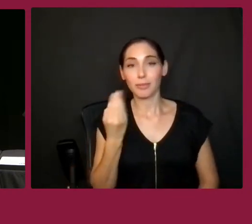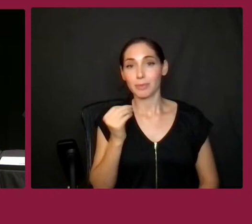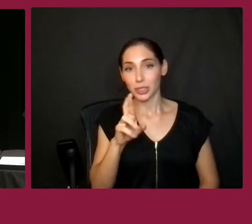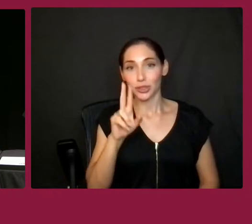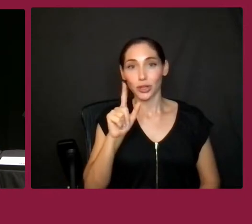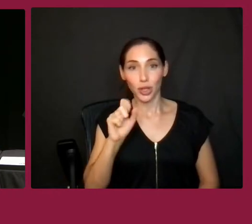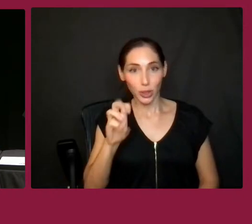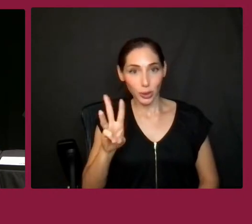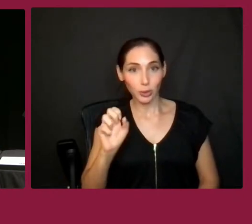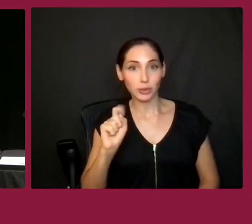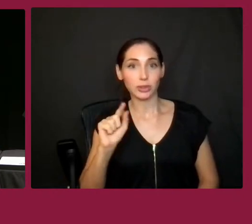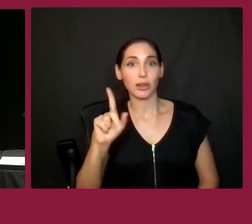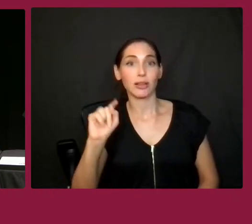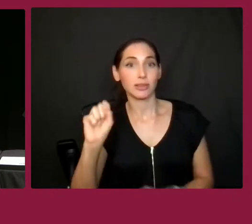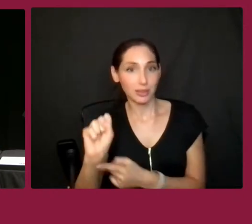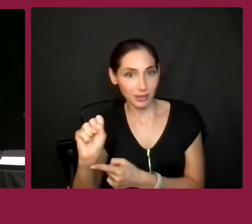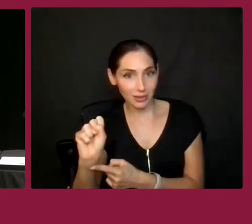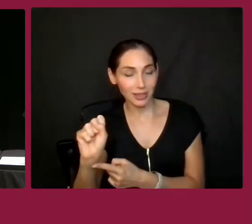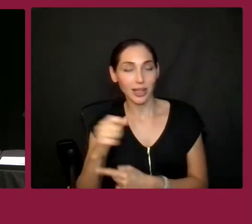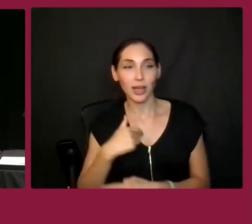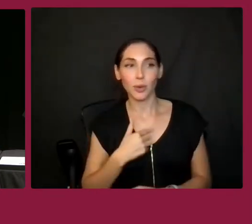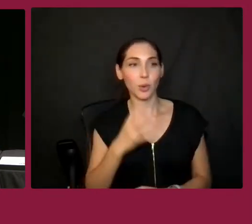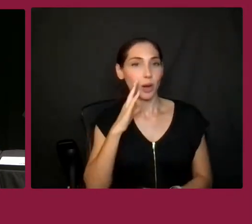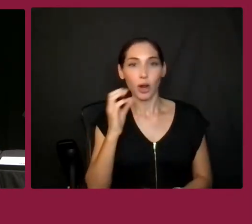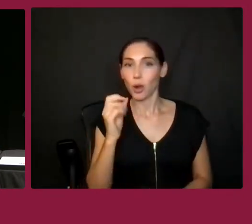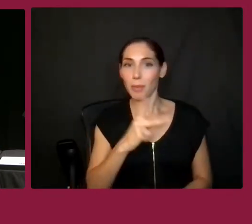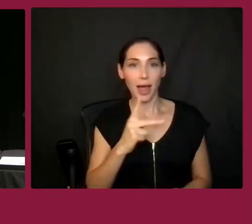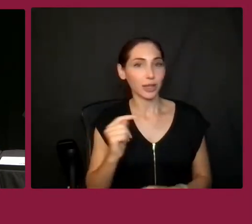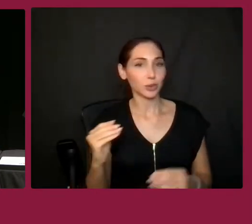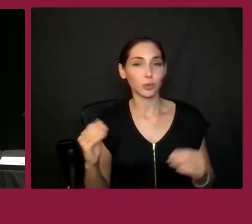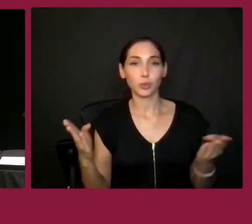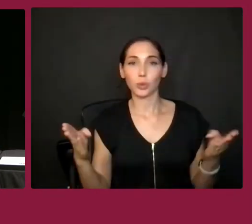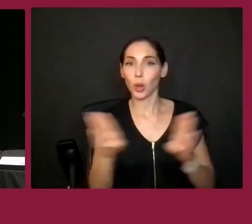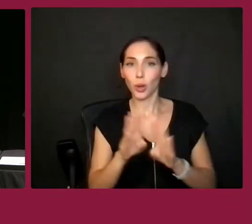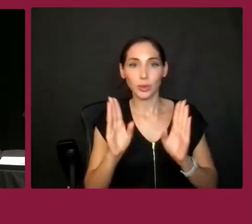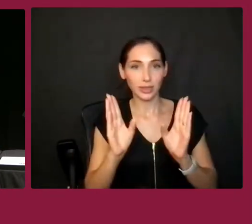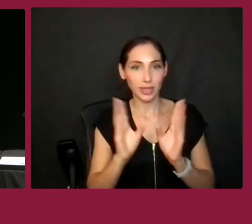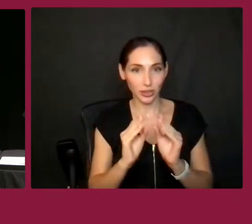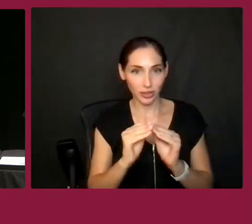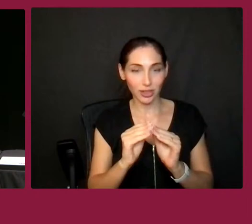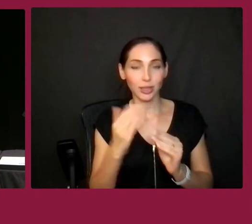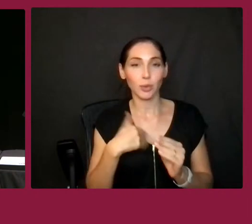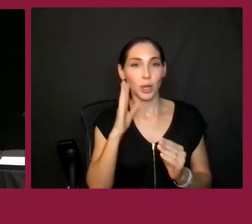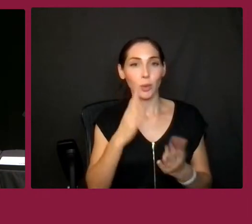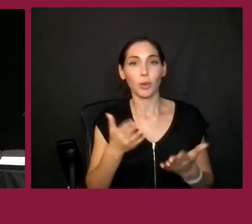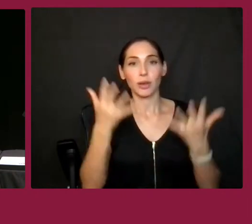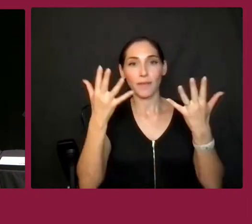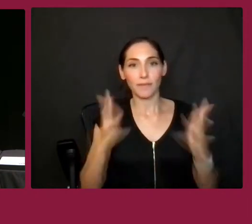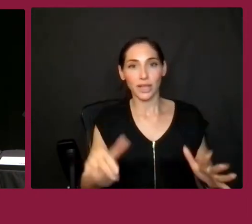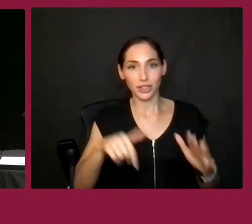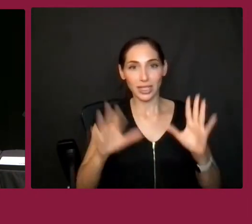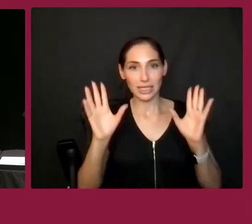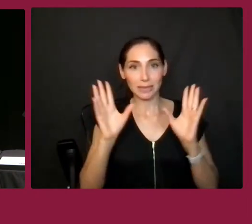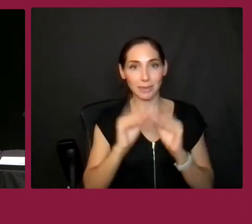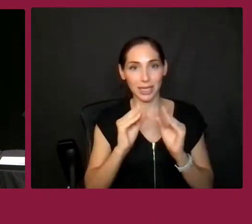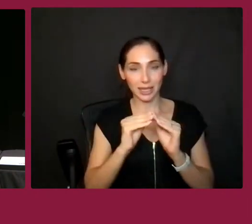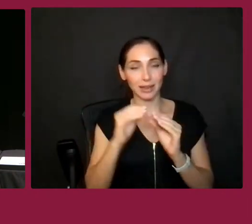we are not returning to closed session, and we will adjourn this meeting in his honor.